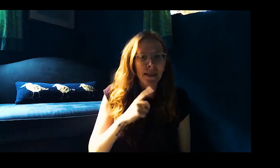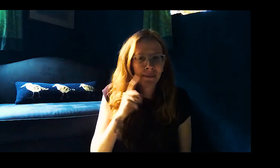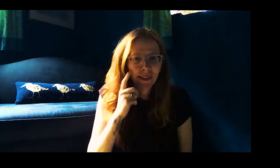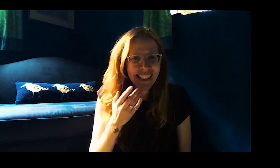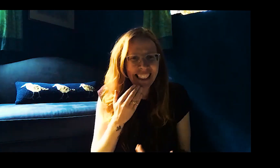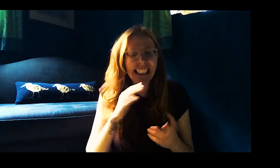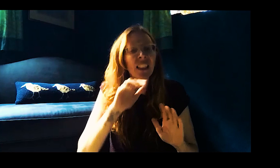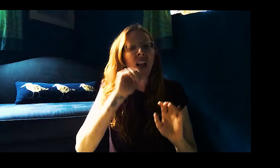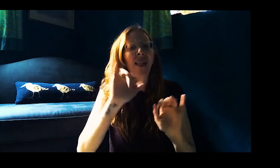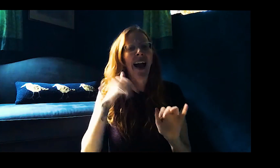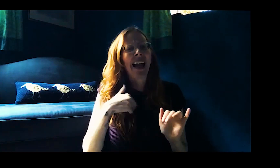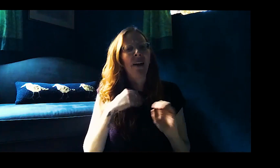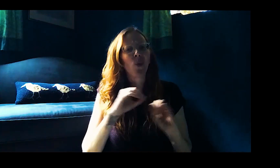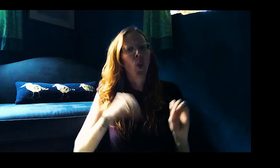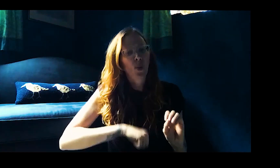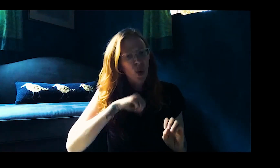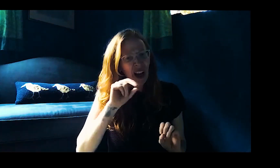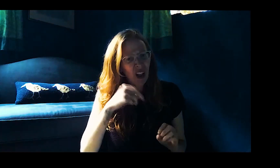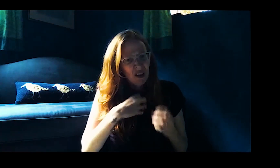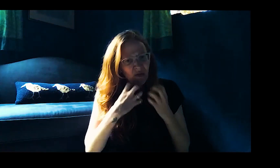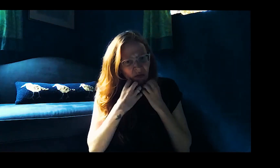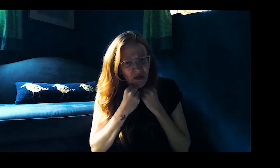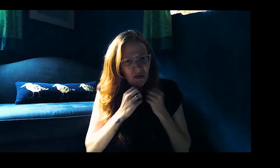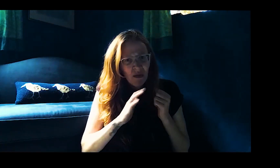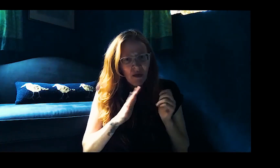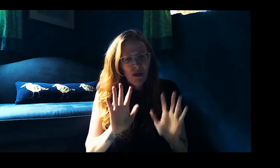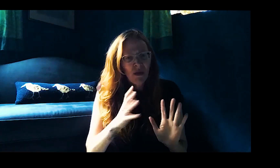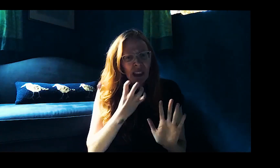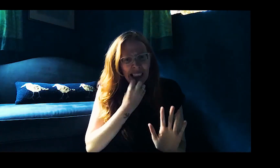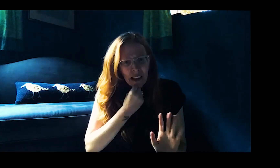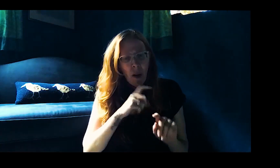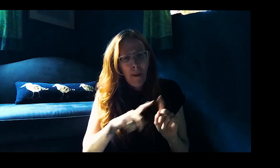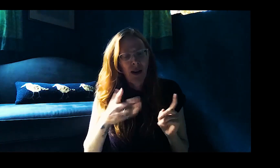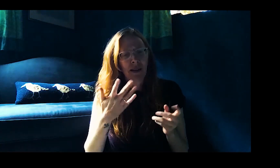I'm deaf. It doesn't mean that I'm not proud of my my deaf culture - oh, it's precious to me,